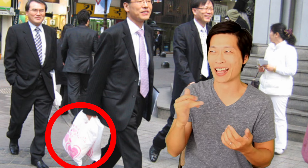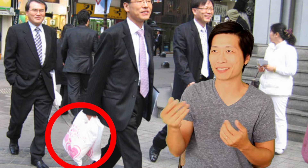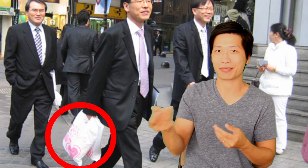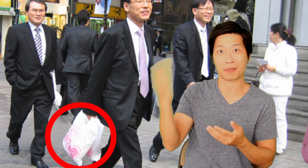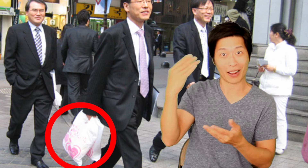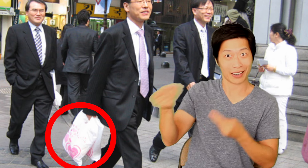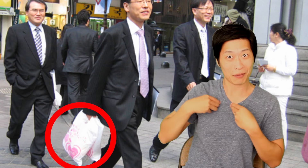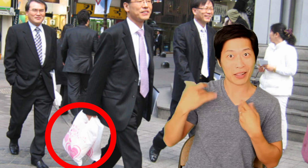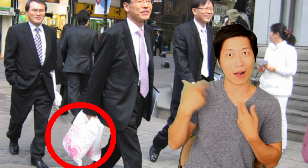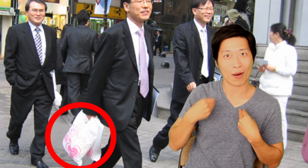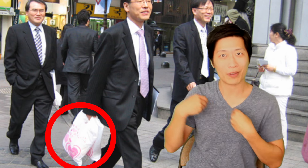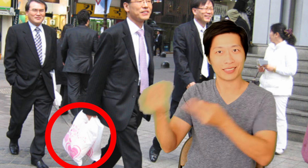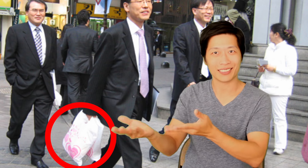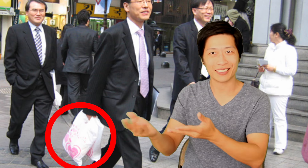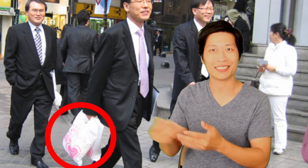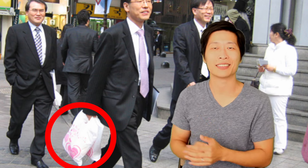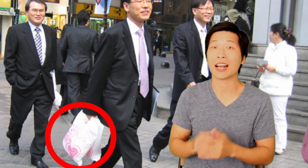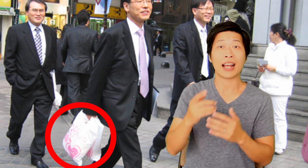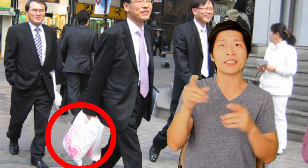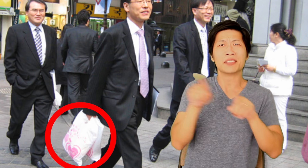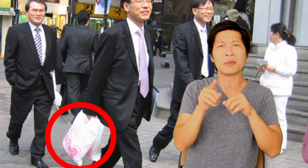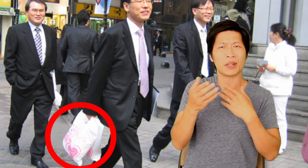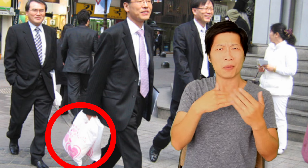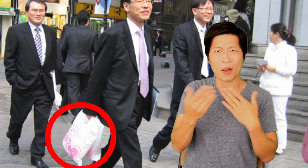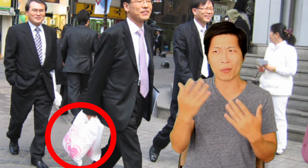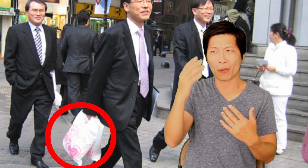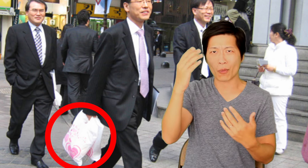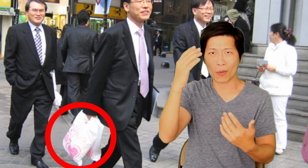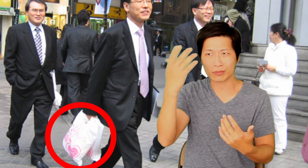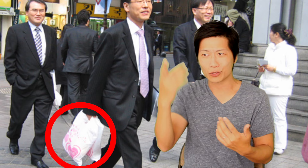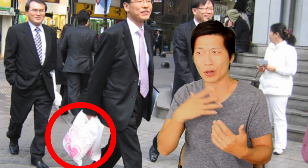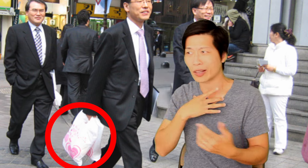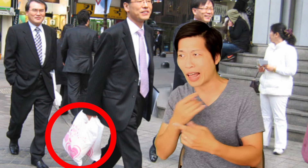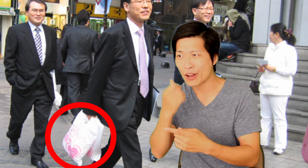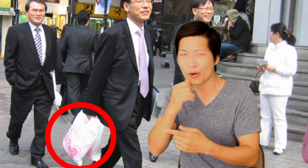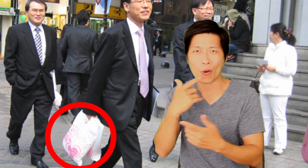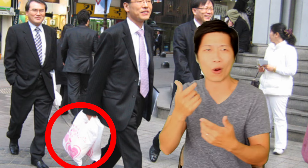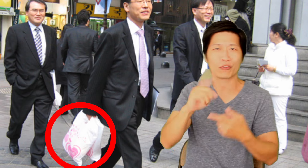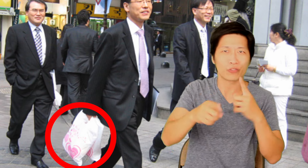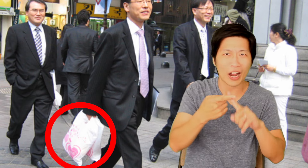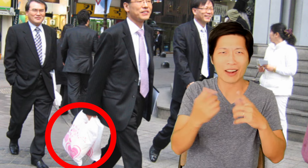Valentine's Day I should give back on March 14th. It doesn't matter if it's a